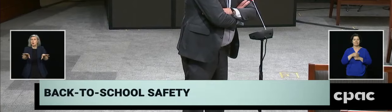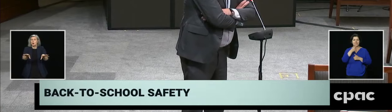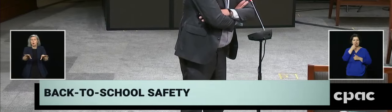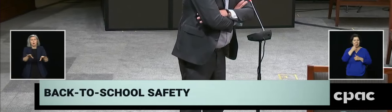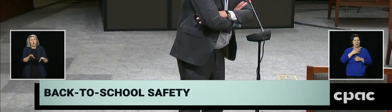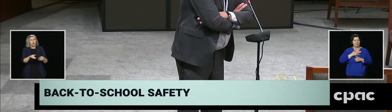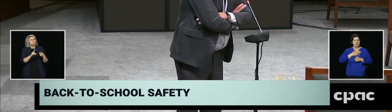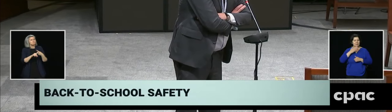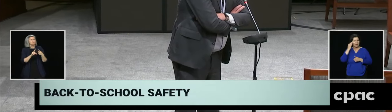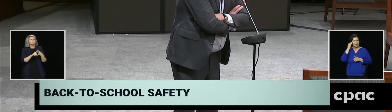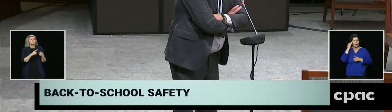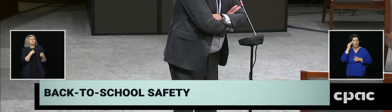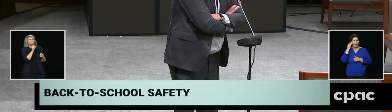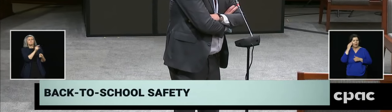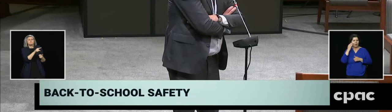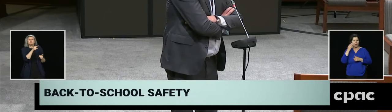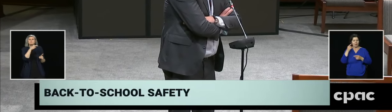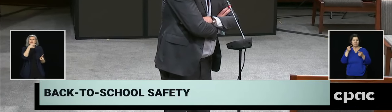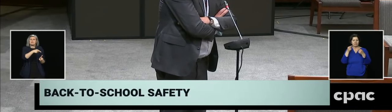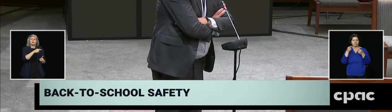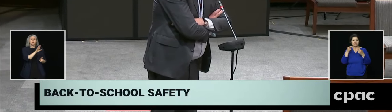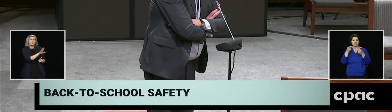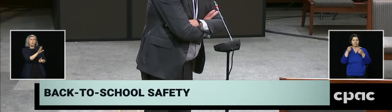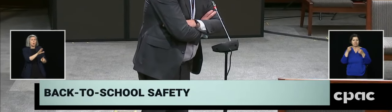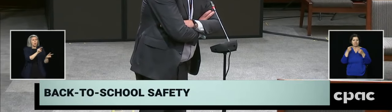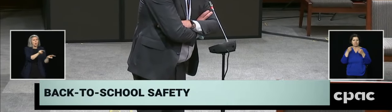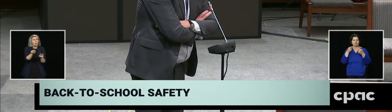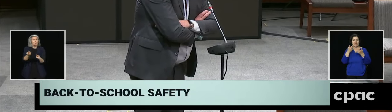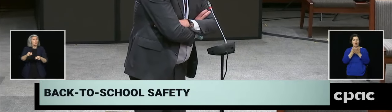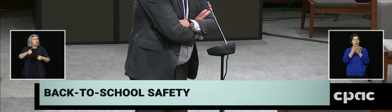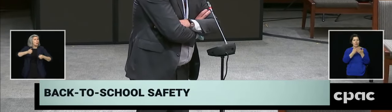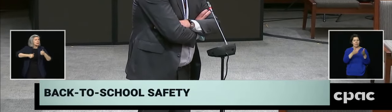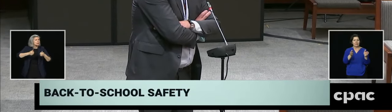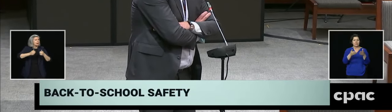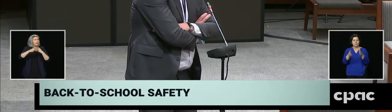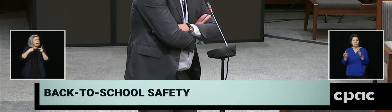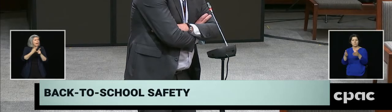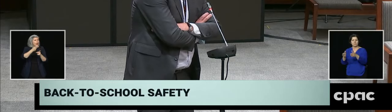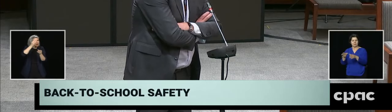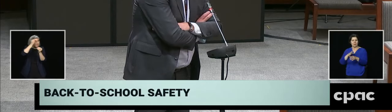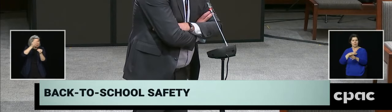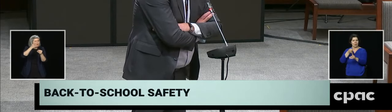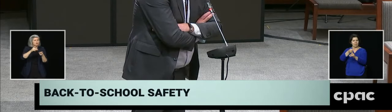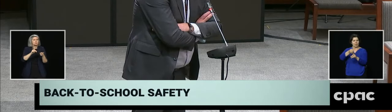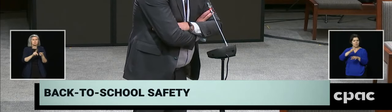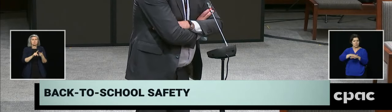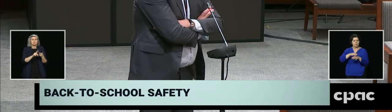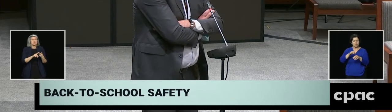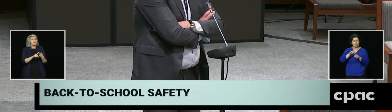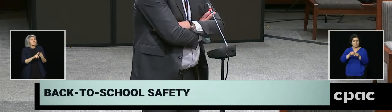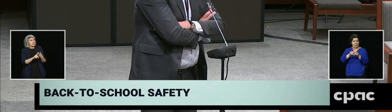AND AT WHAT POINT IF THOSE NUMBERS ARE CHANGING